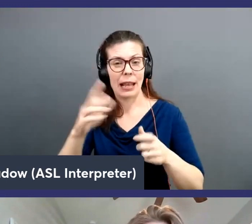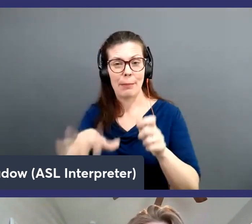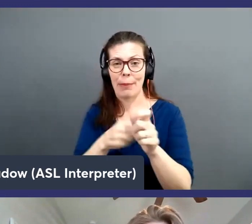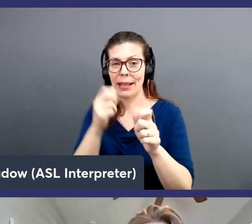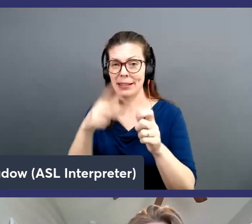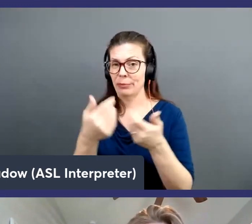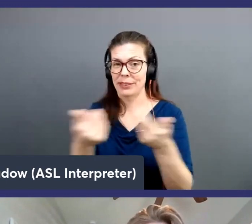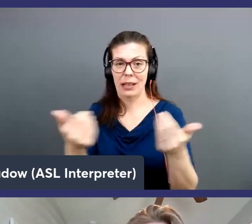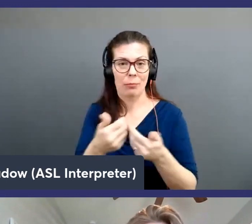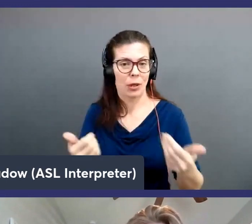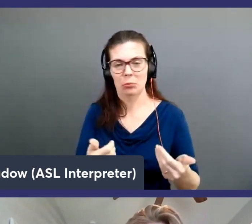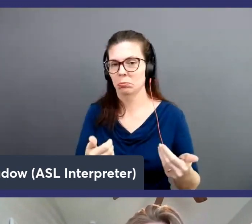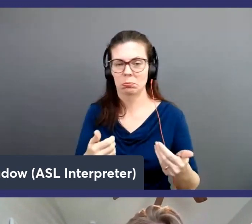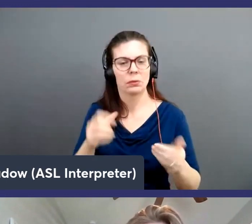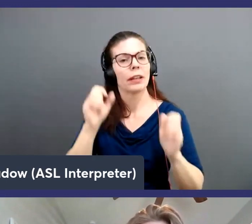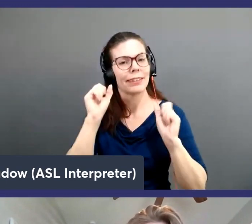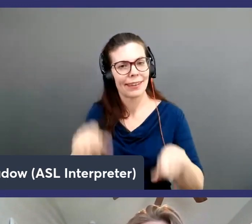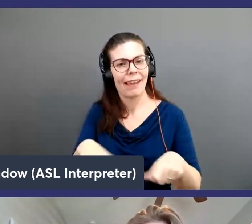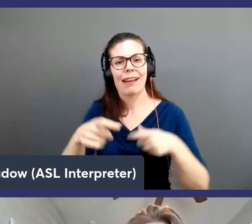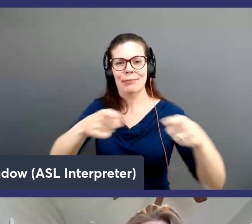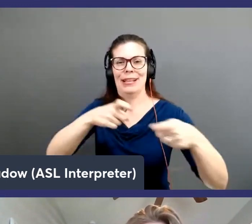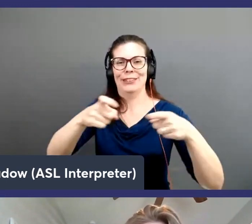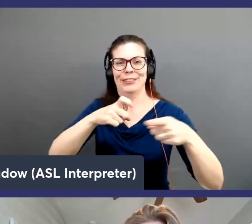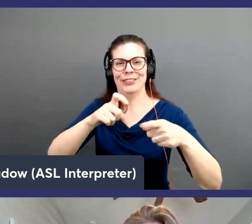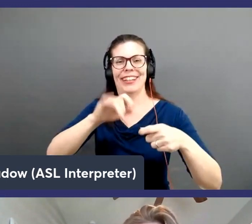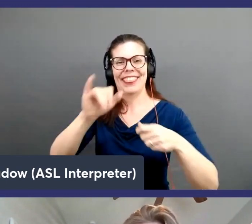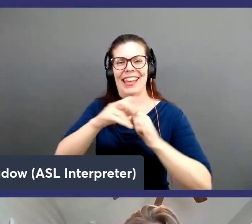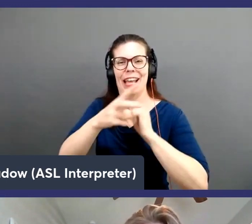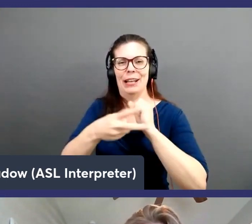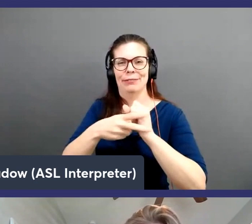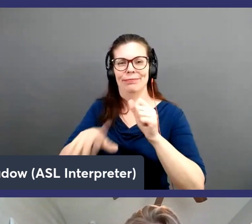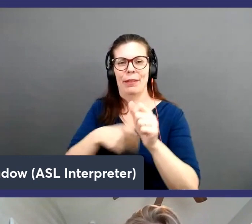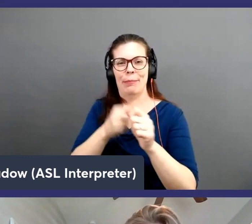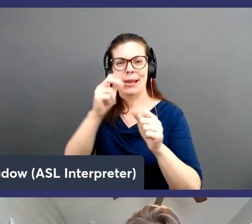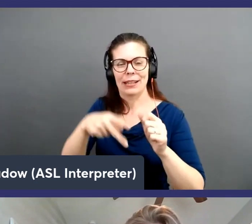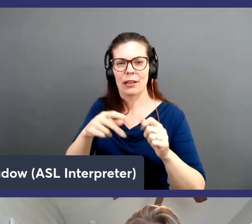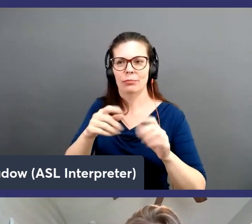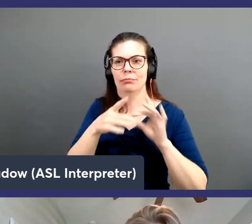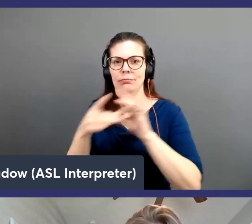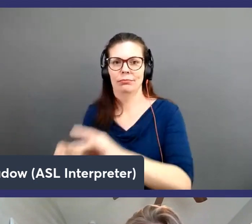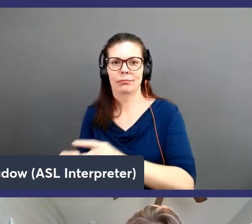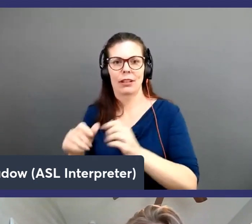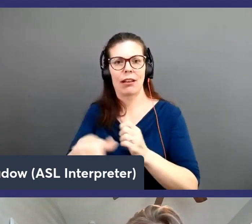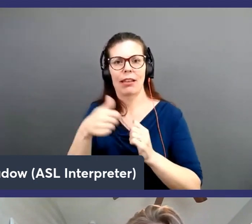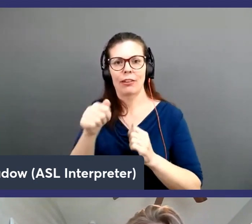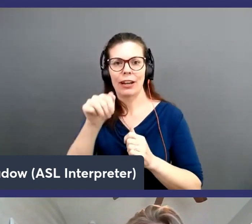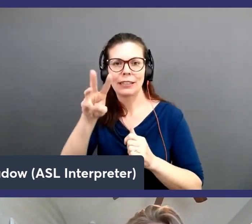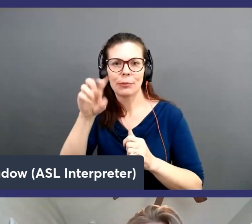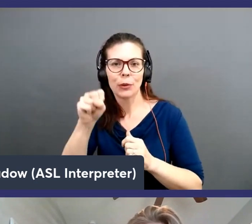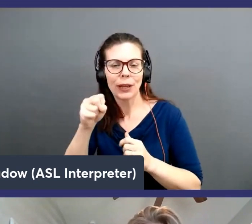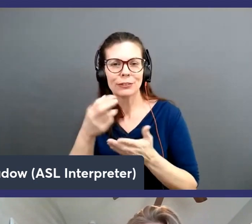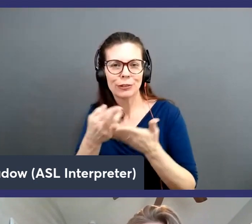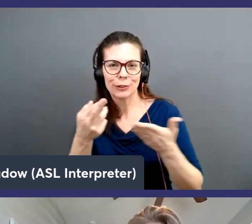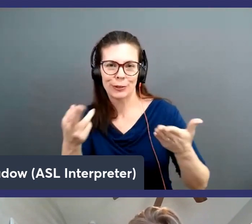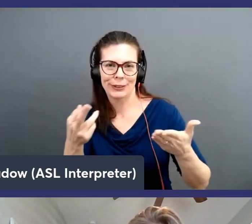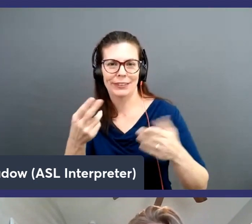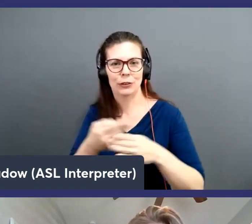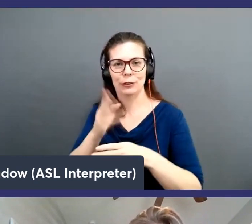They can manage S3 Backup along with other AWS resources that they are using for their application data.